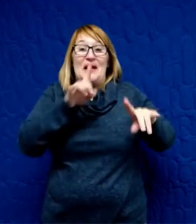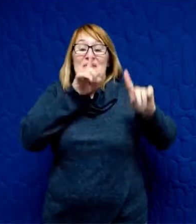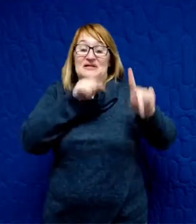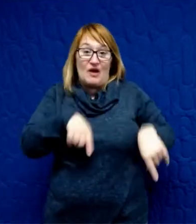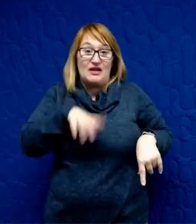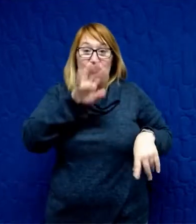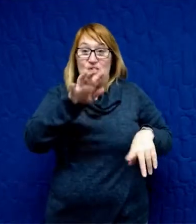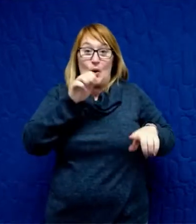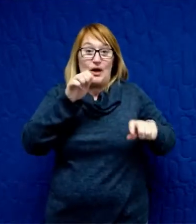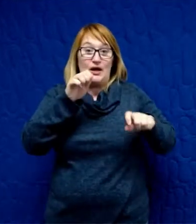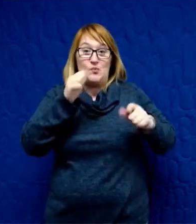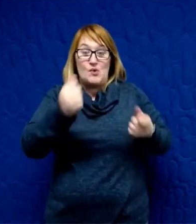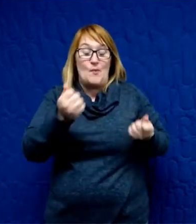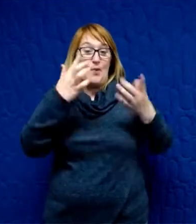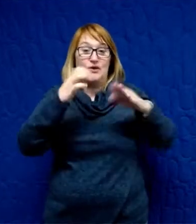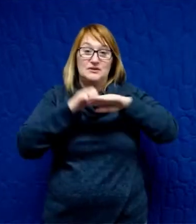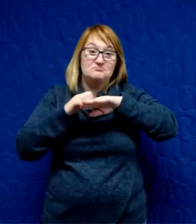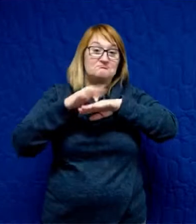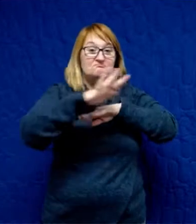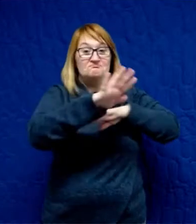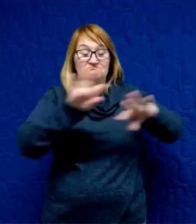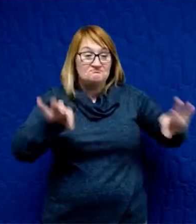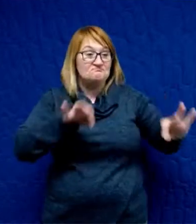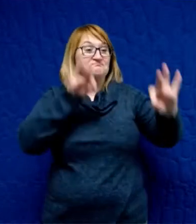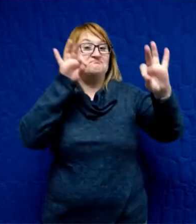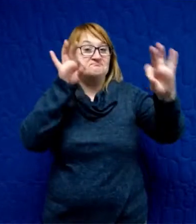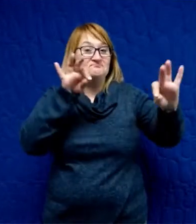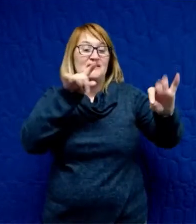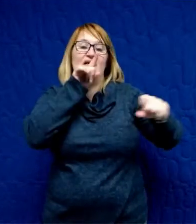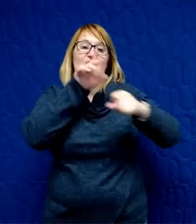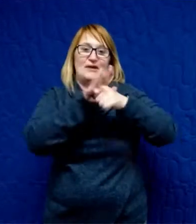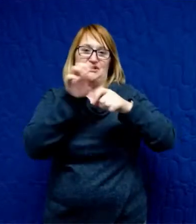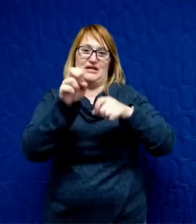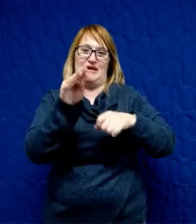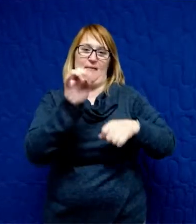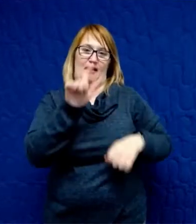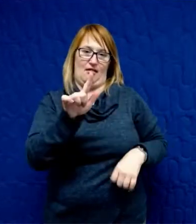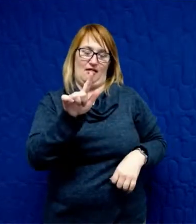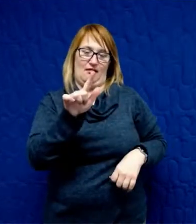proposal has been successfully submitted you receive a confirmation email and a